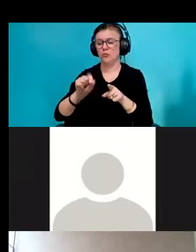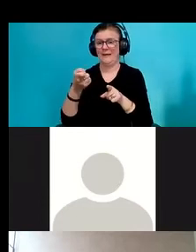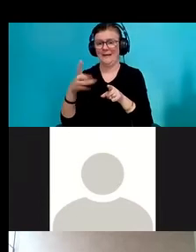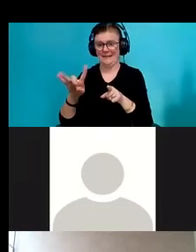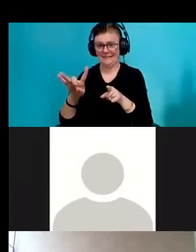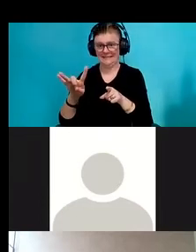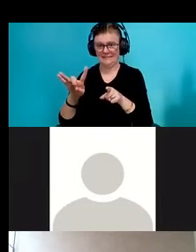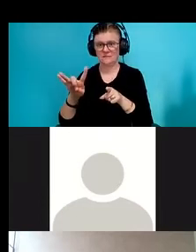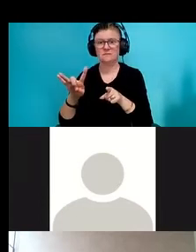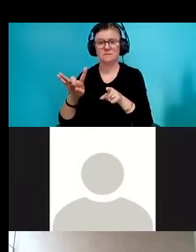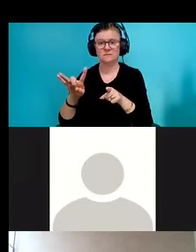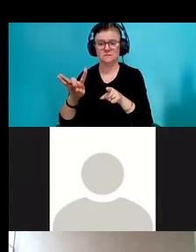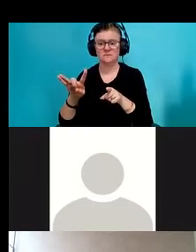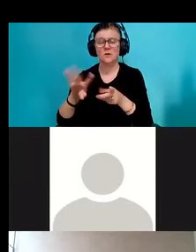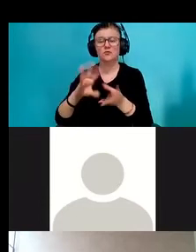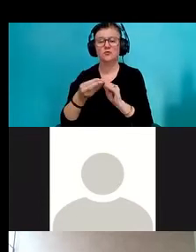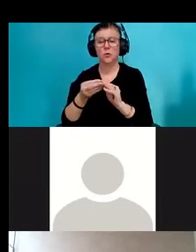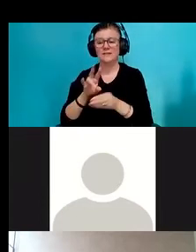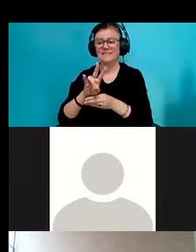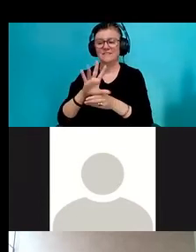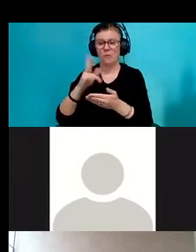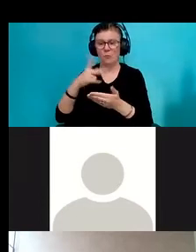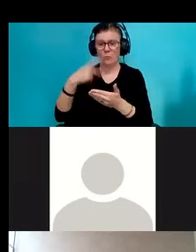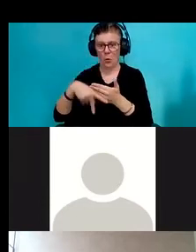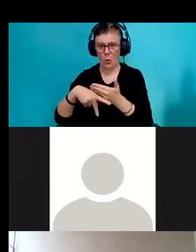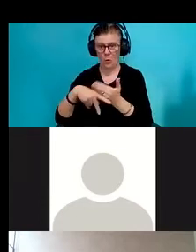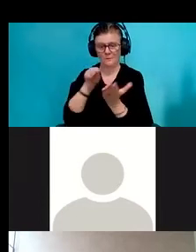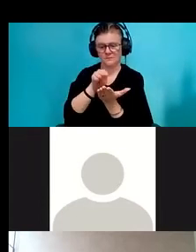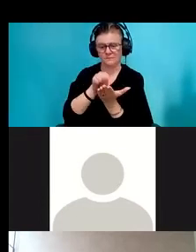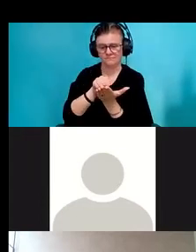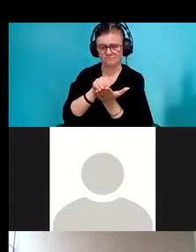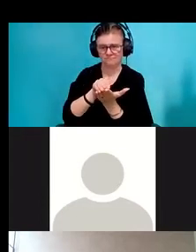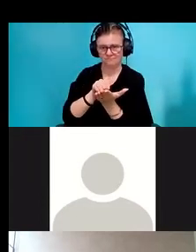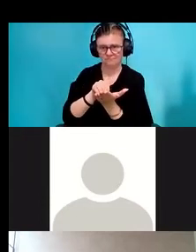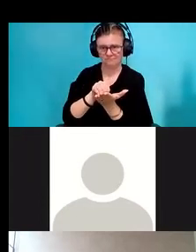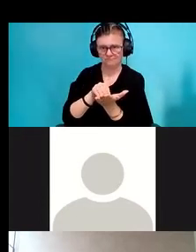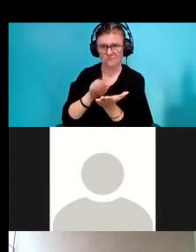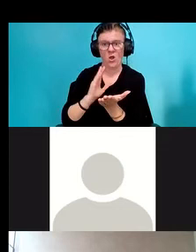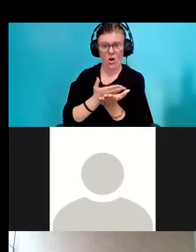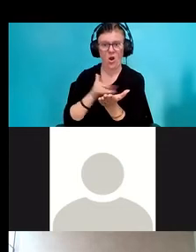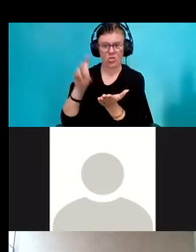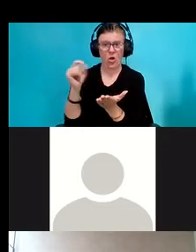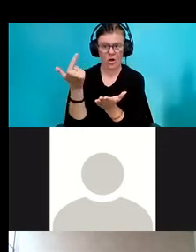were a total of 75 programs documented on the crime prevention program log.